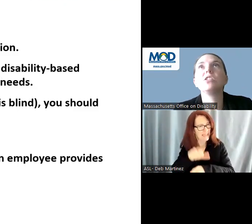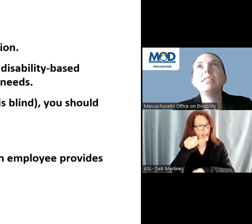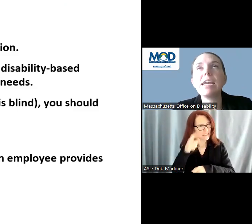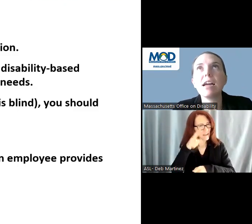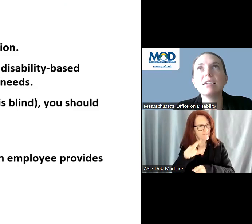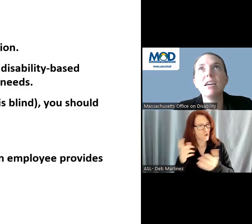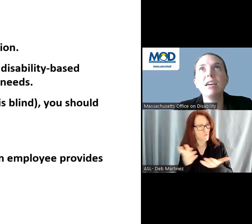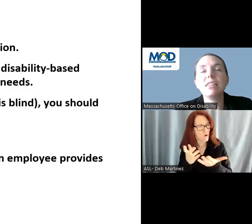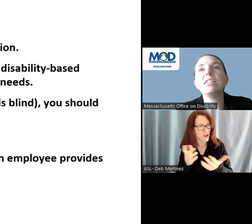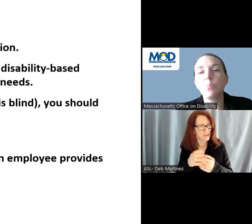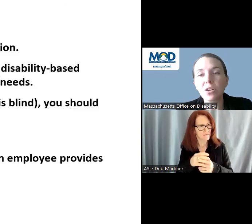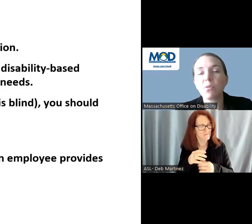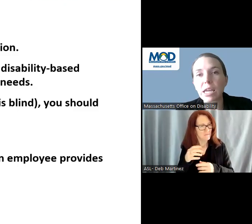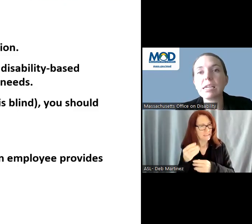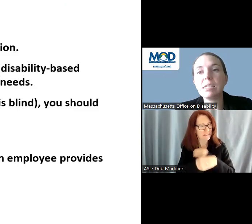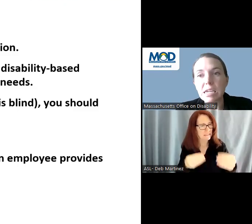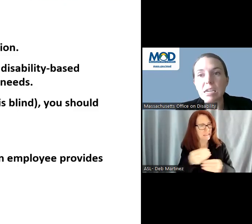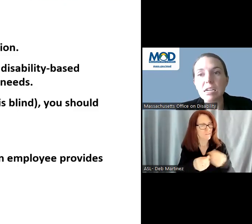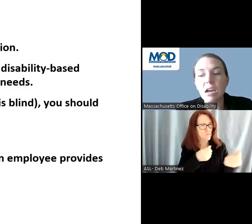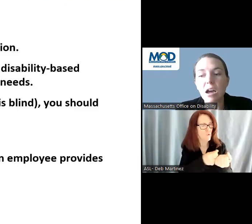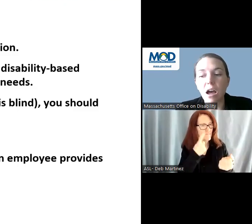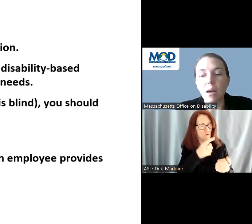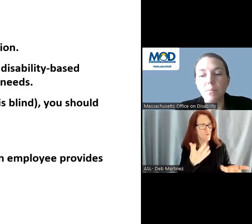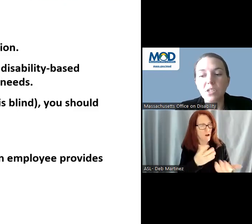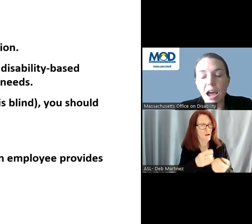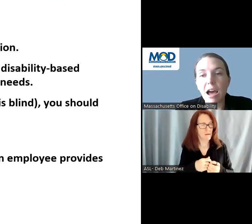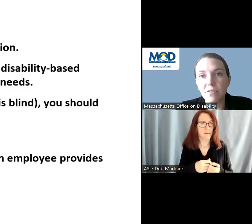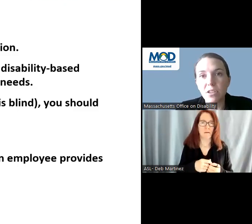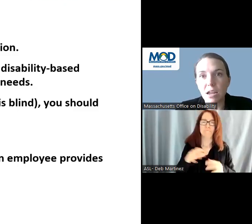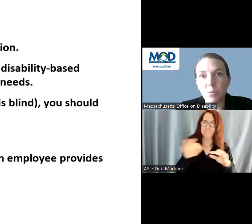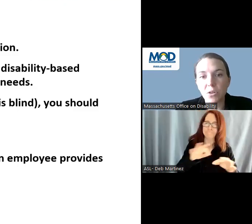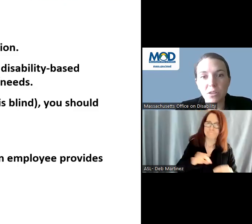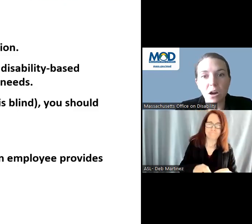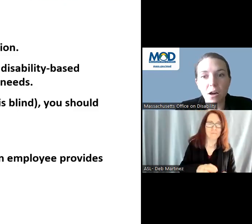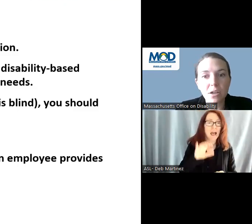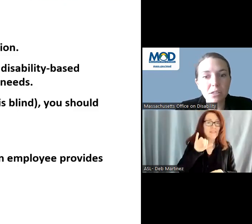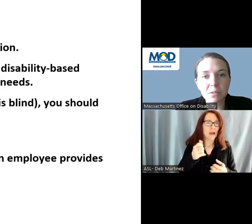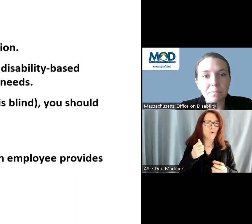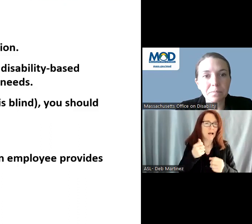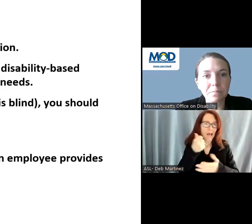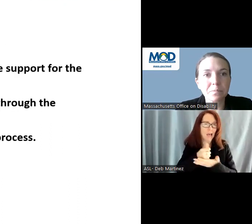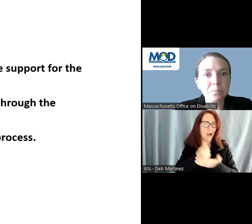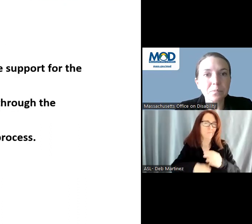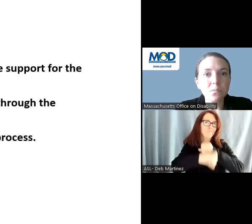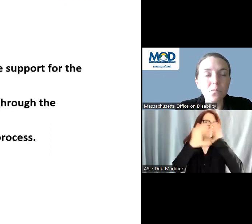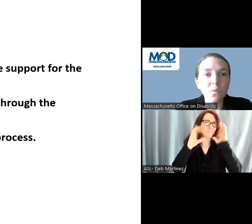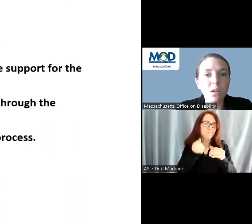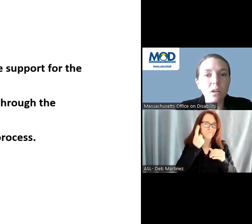understand the disability related need to have the animal in the office